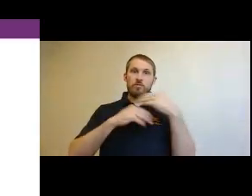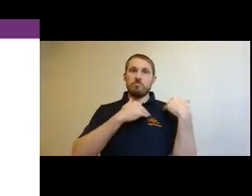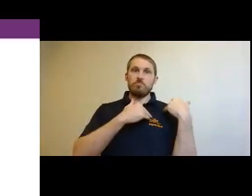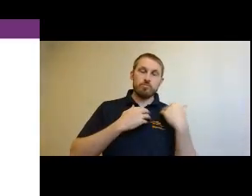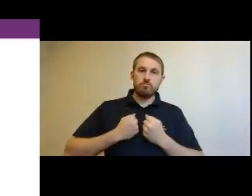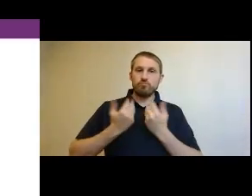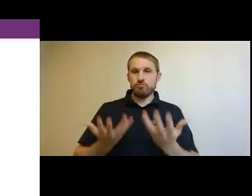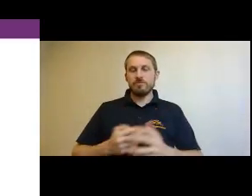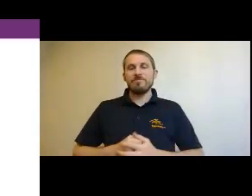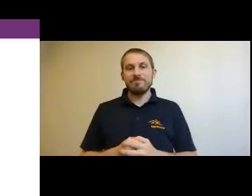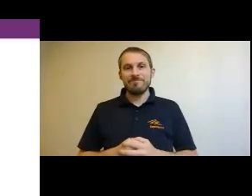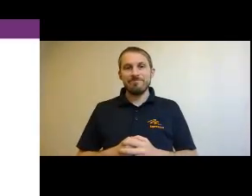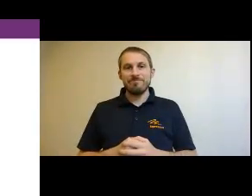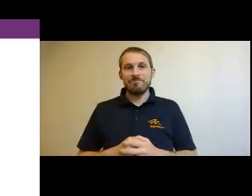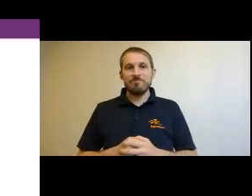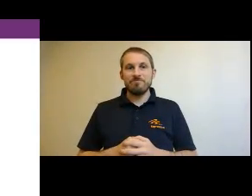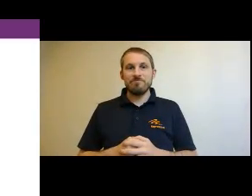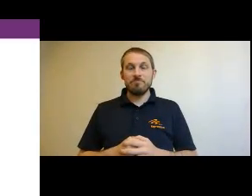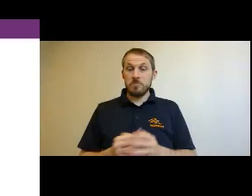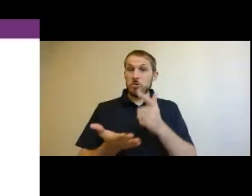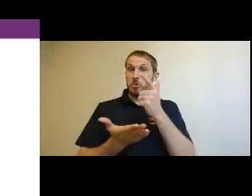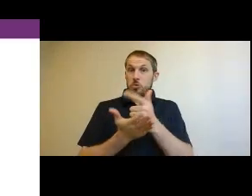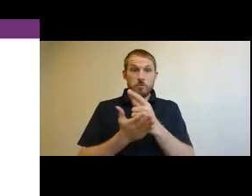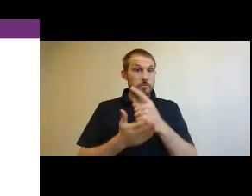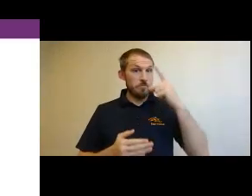People often find themselves suddenly navigating new service